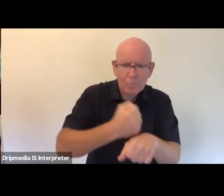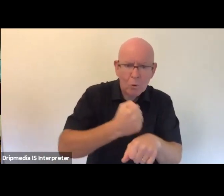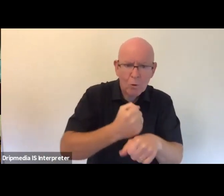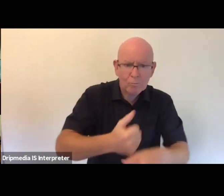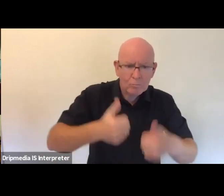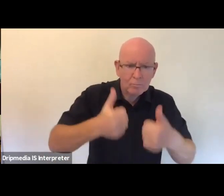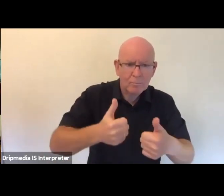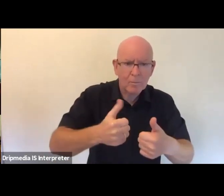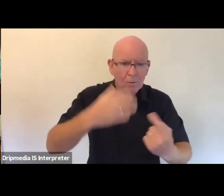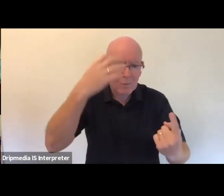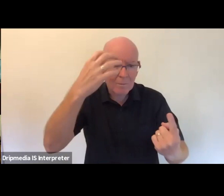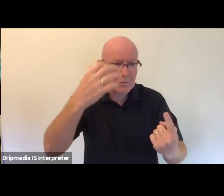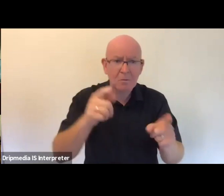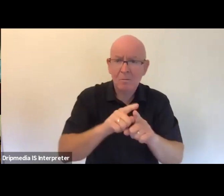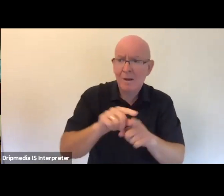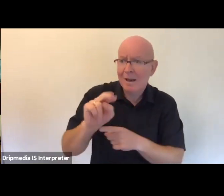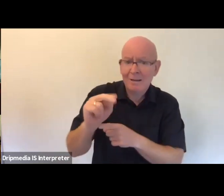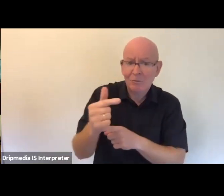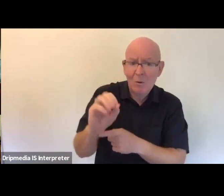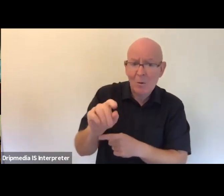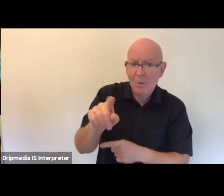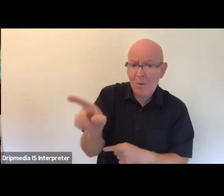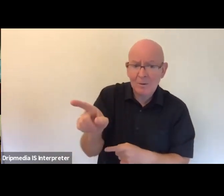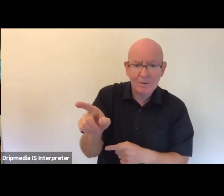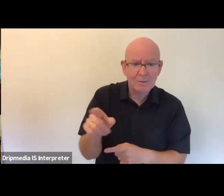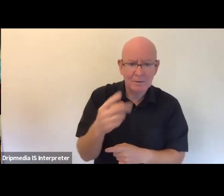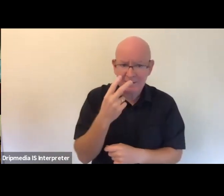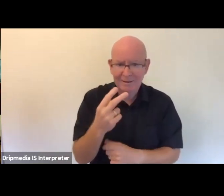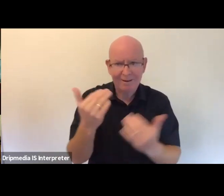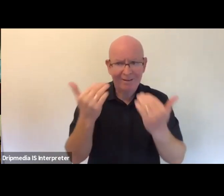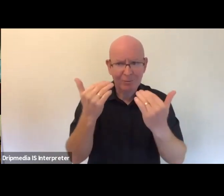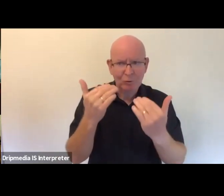because of the decentralised nature of social protection delivery in Indonesia,